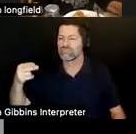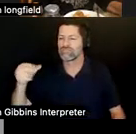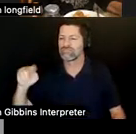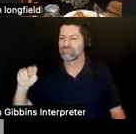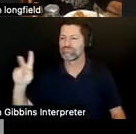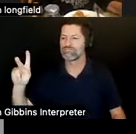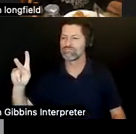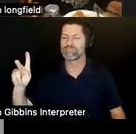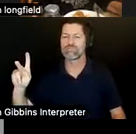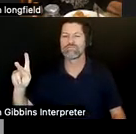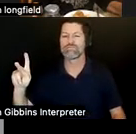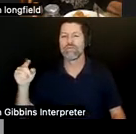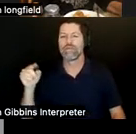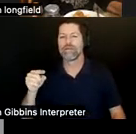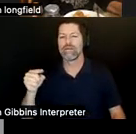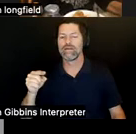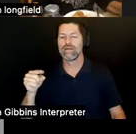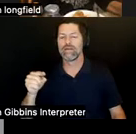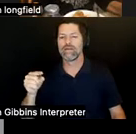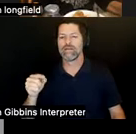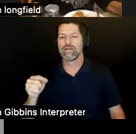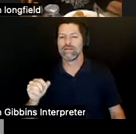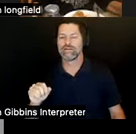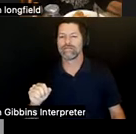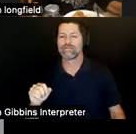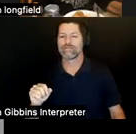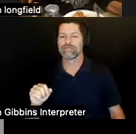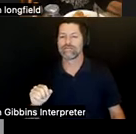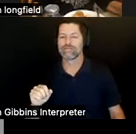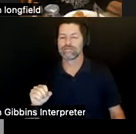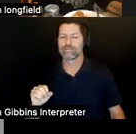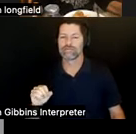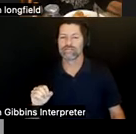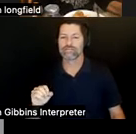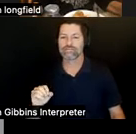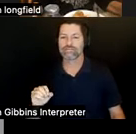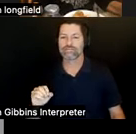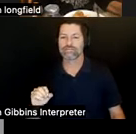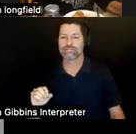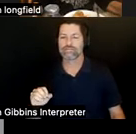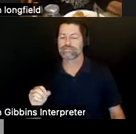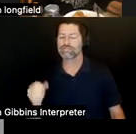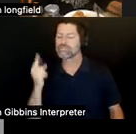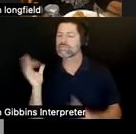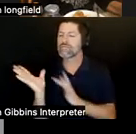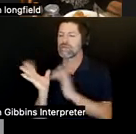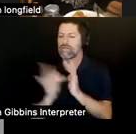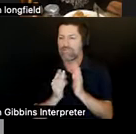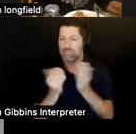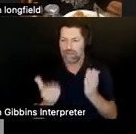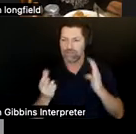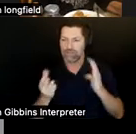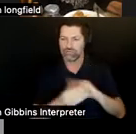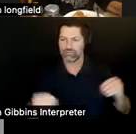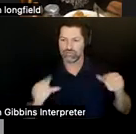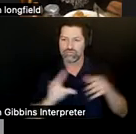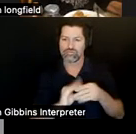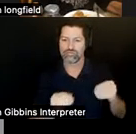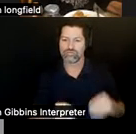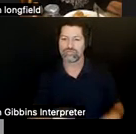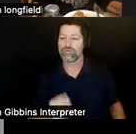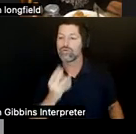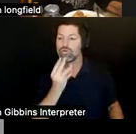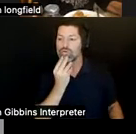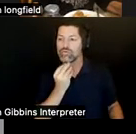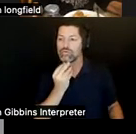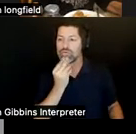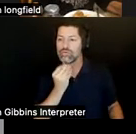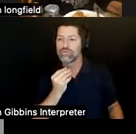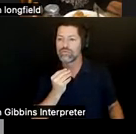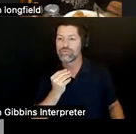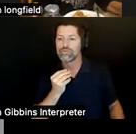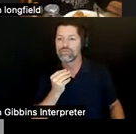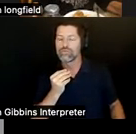bone is a way that in the Biblical story that the Jews would mark their doorways with the